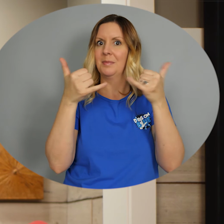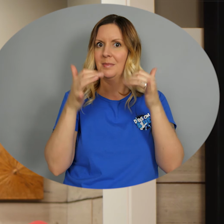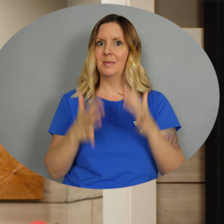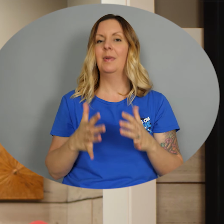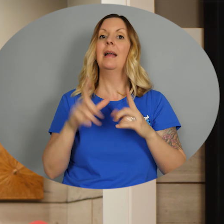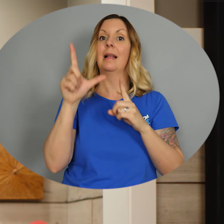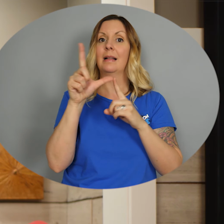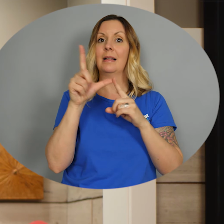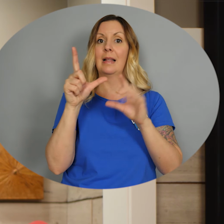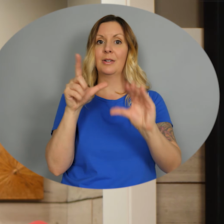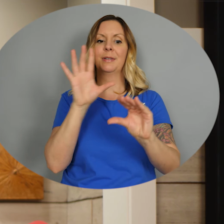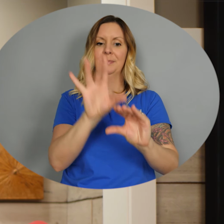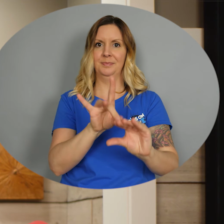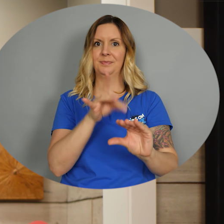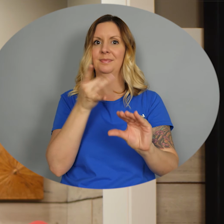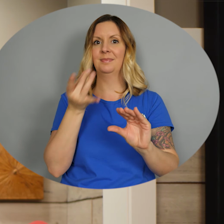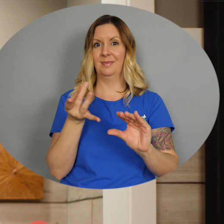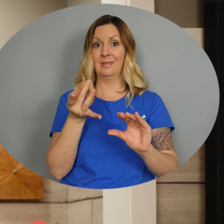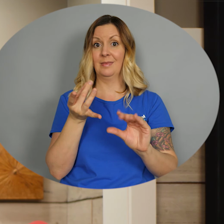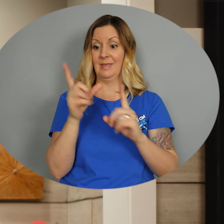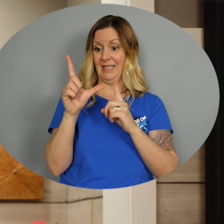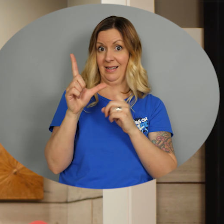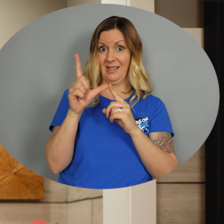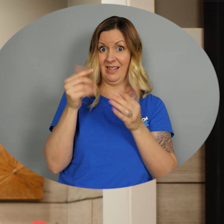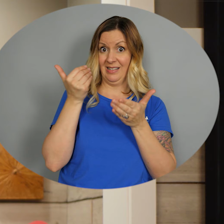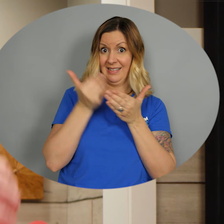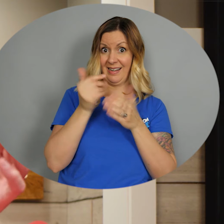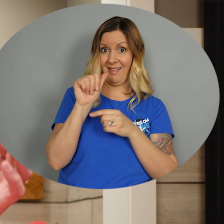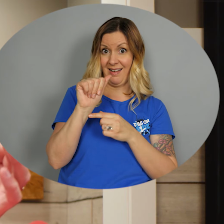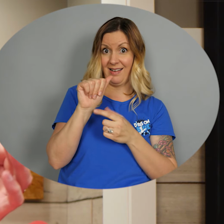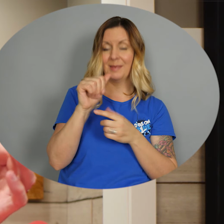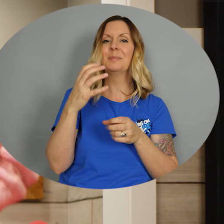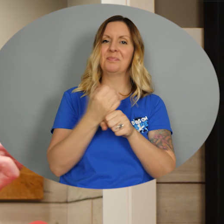the top card from the letter deck, and then the person who gets a letter closest to the